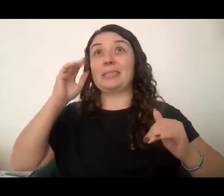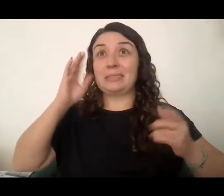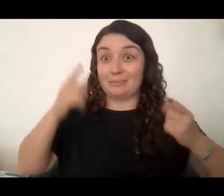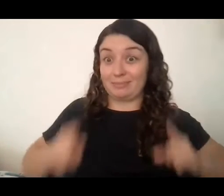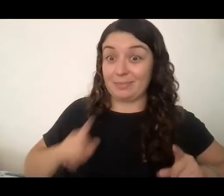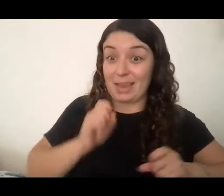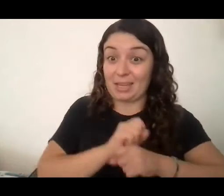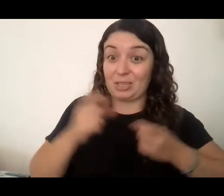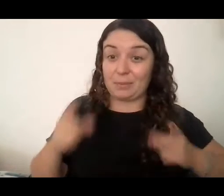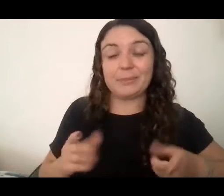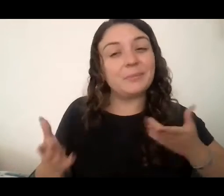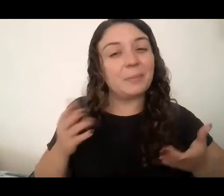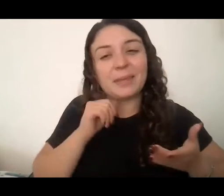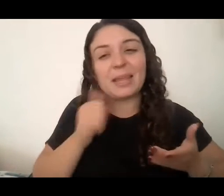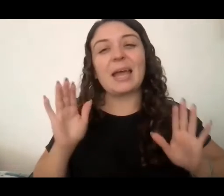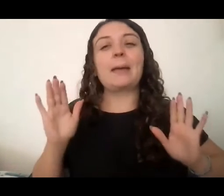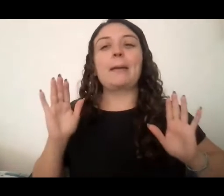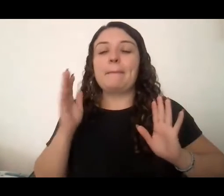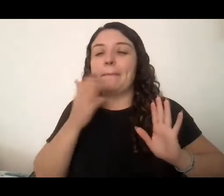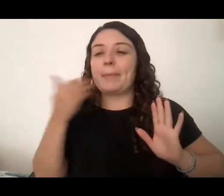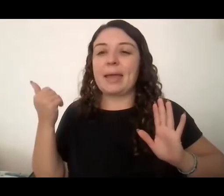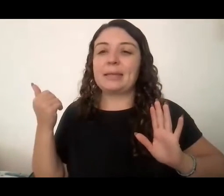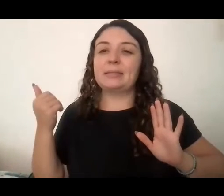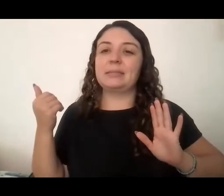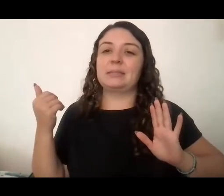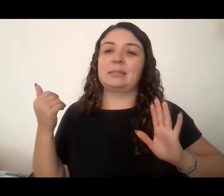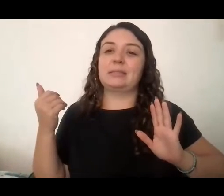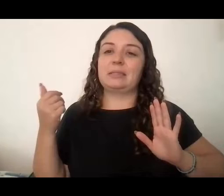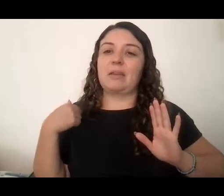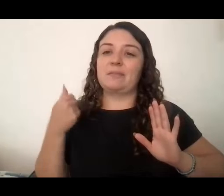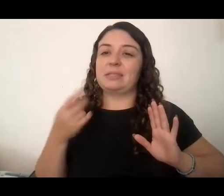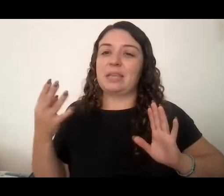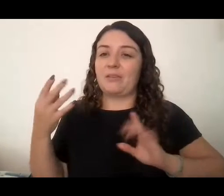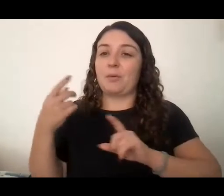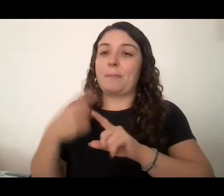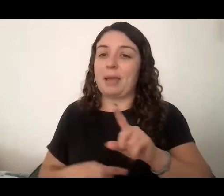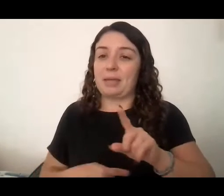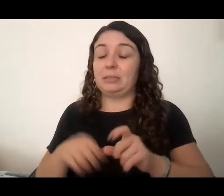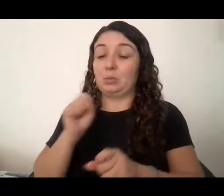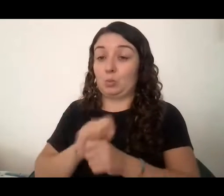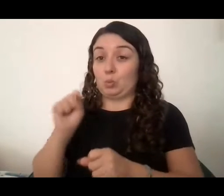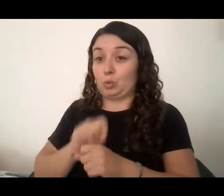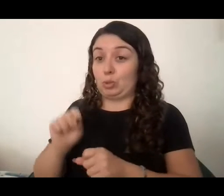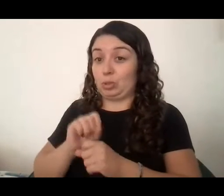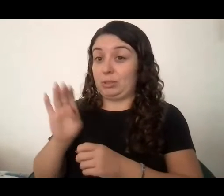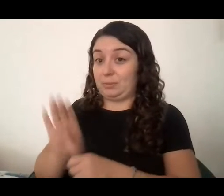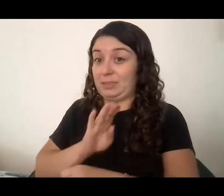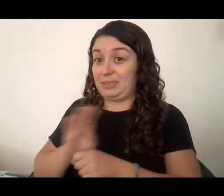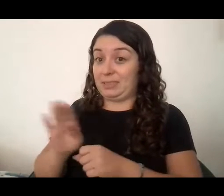what's best is just for the person to do several months of work in the business, and every month